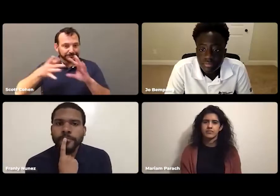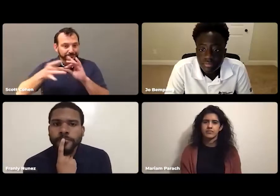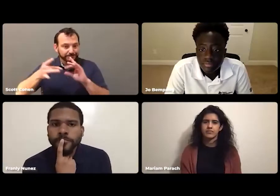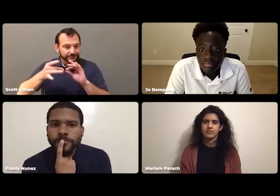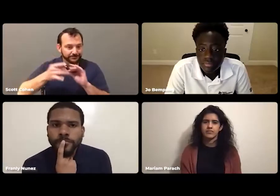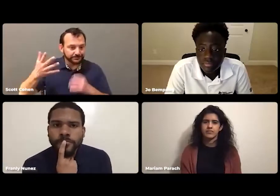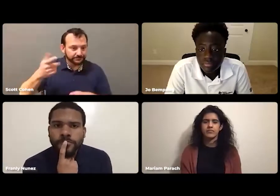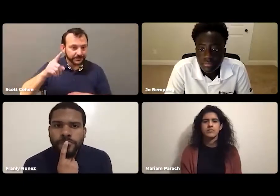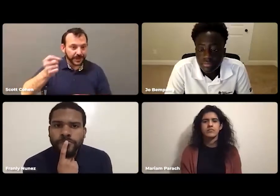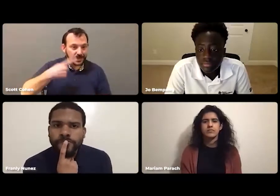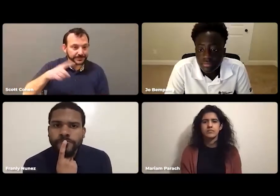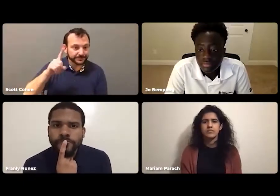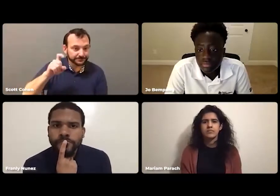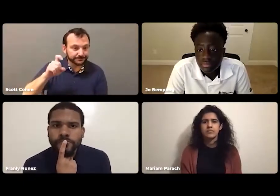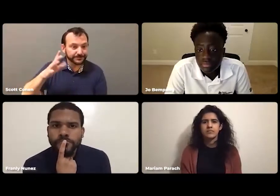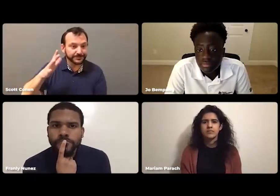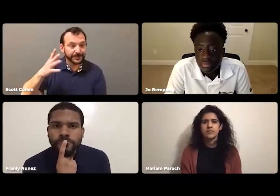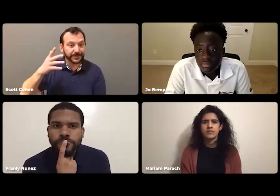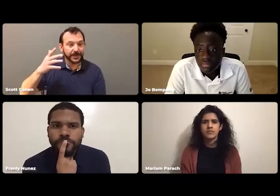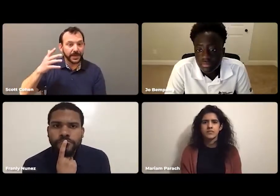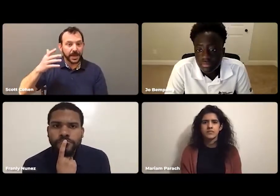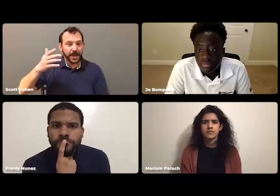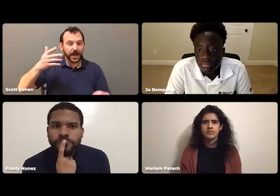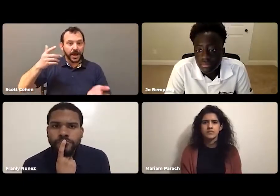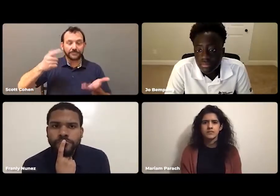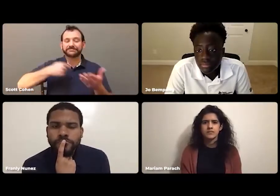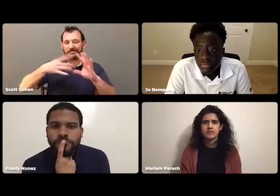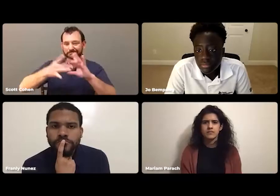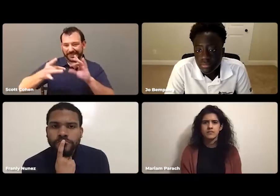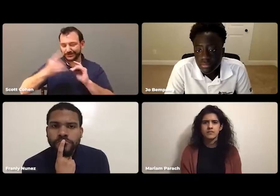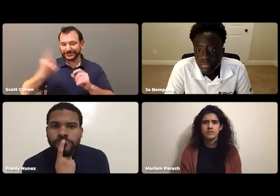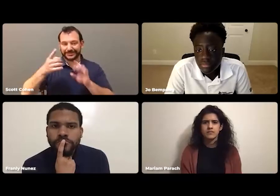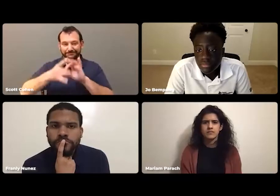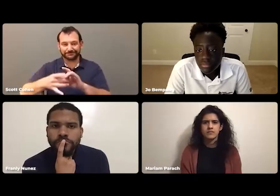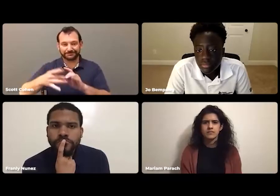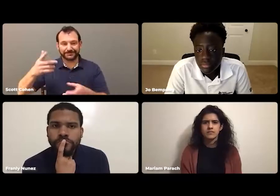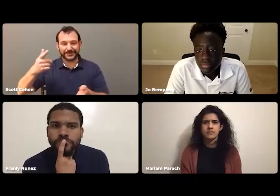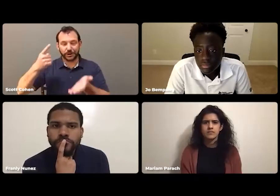Thank you.